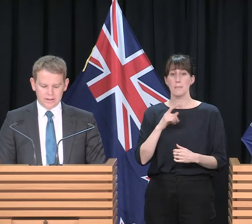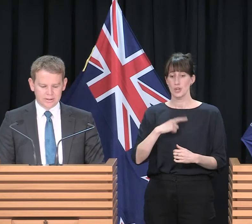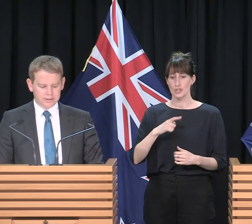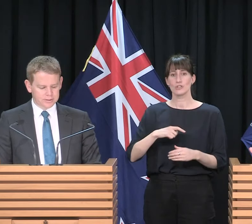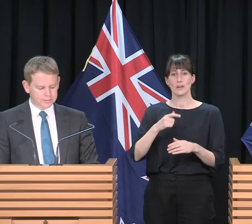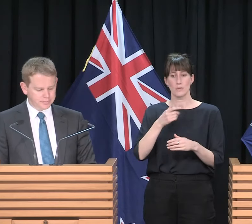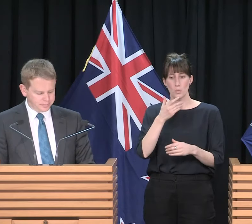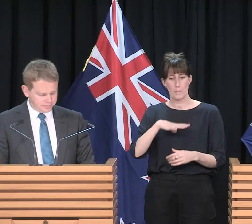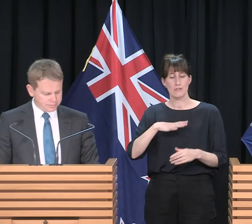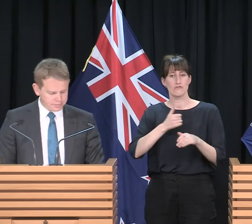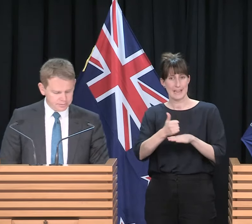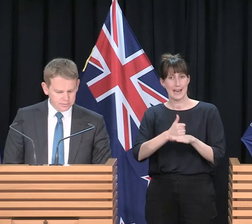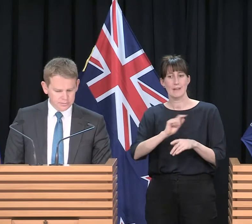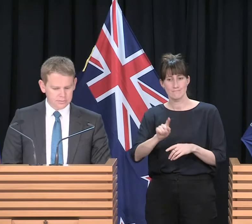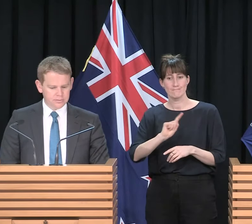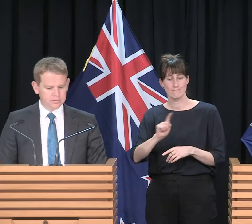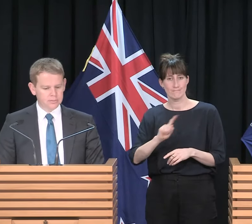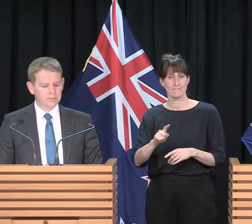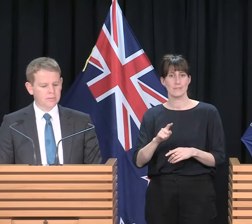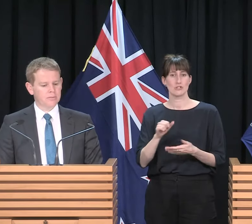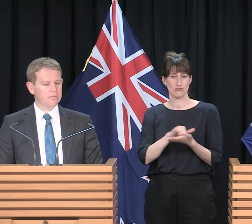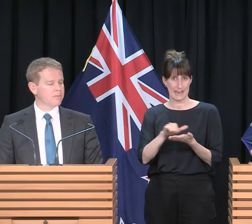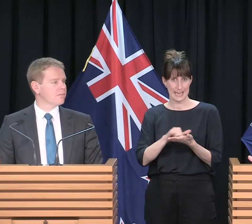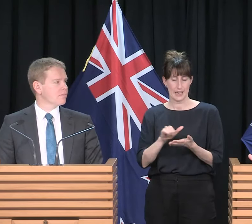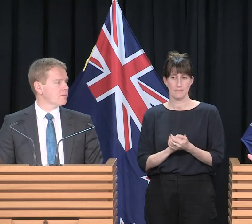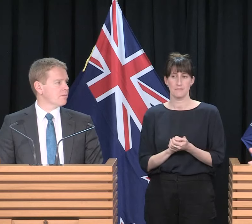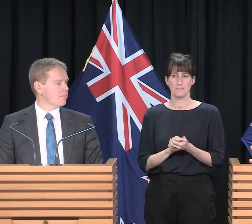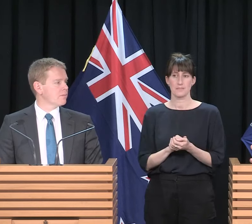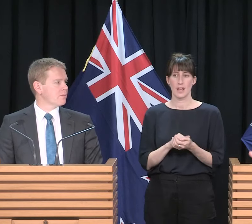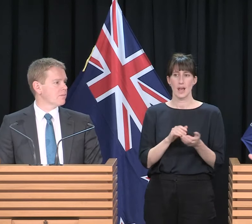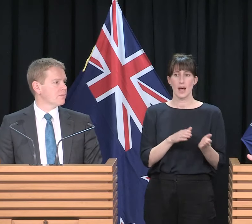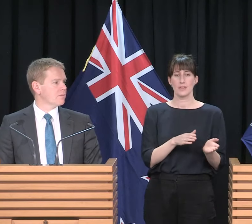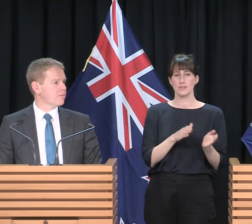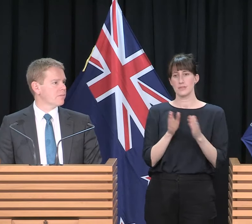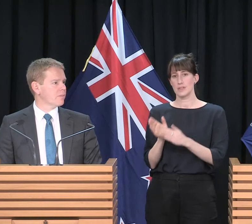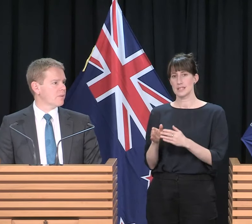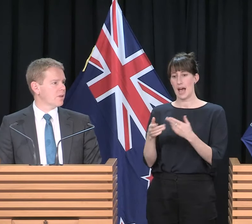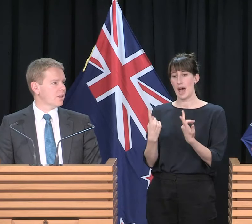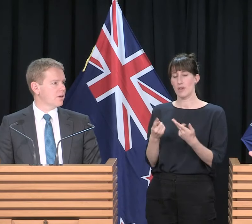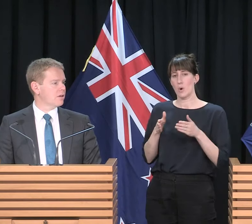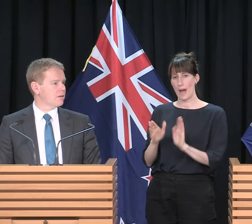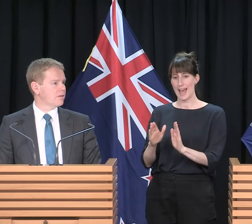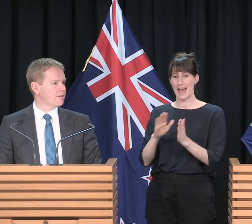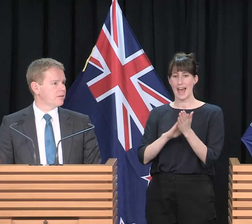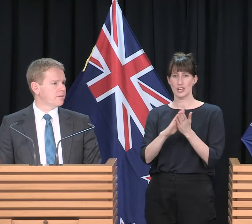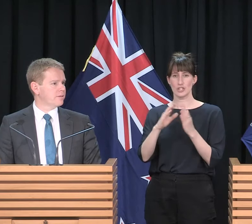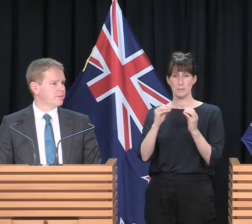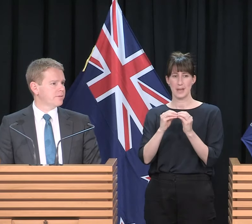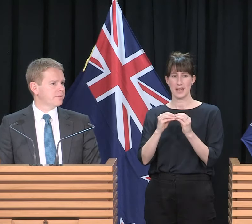I encourage Gerry Brownlee to stop wearing a tin foil hat.